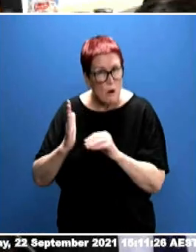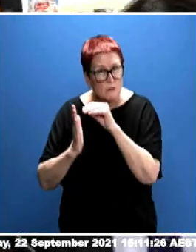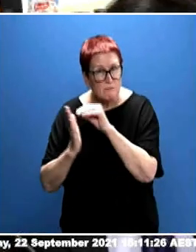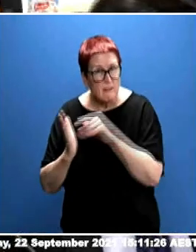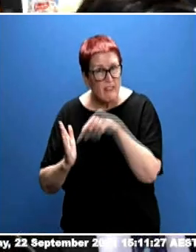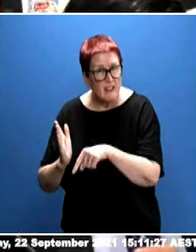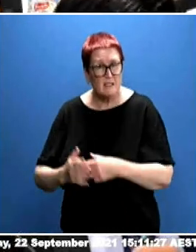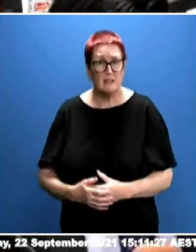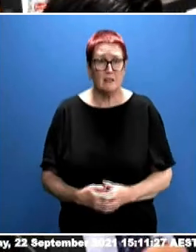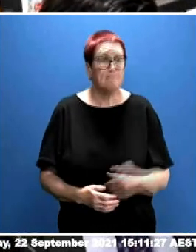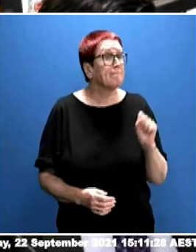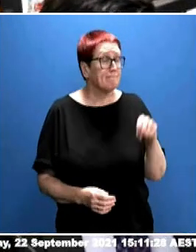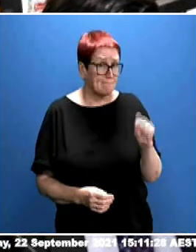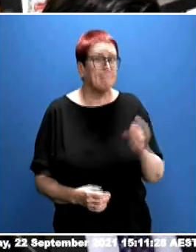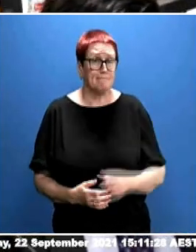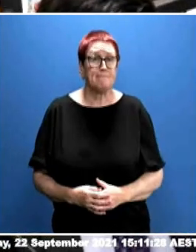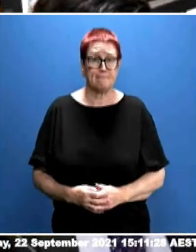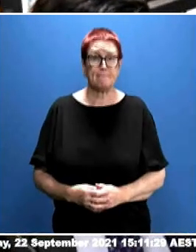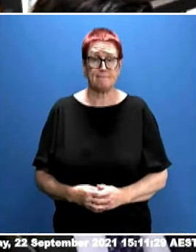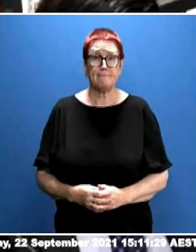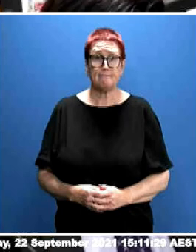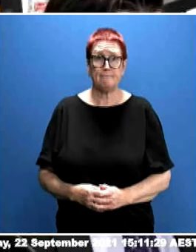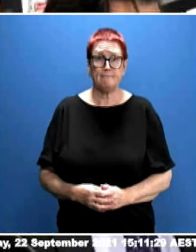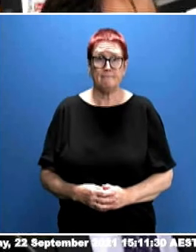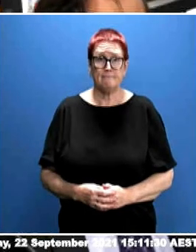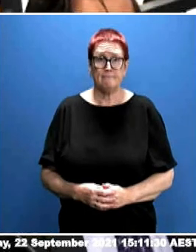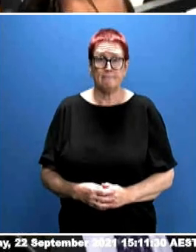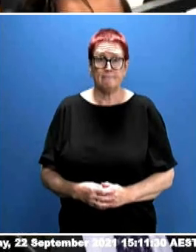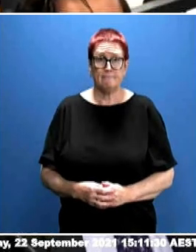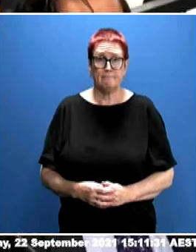I do, and that is part of the implementation of our evaluation